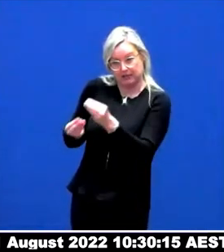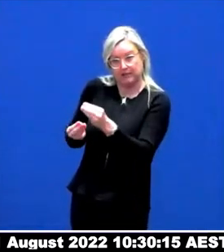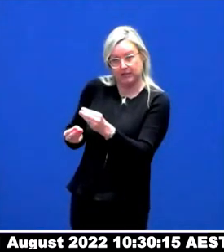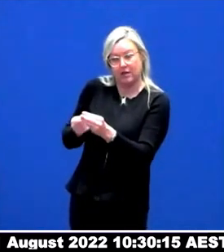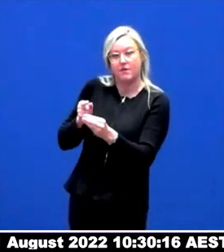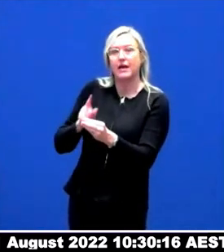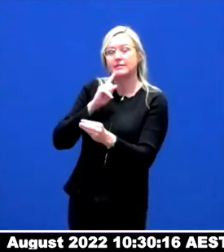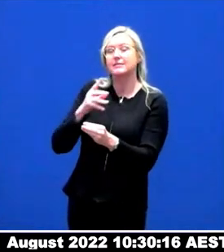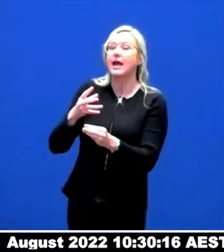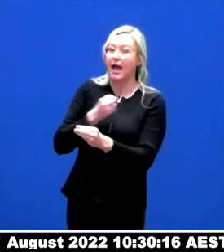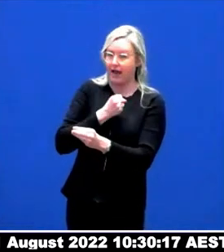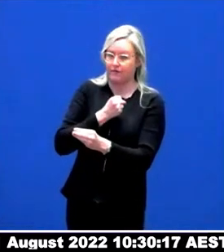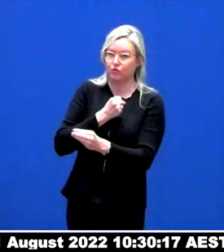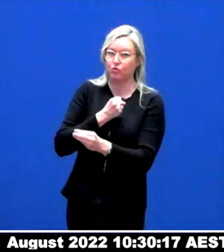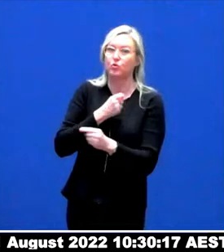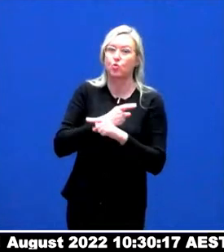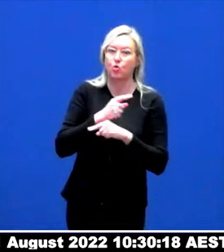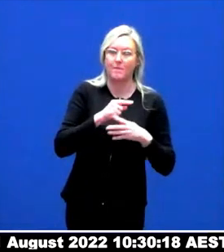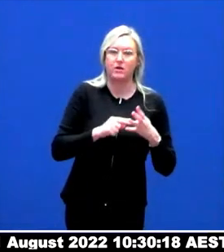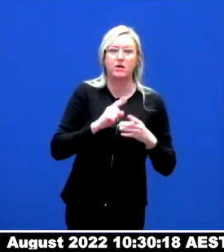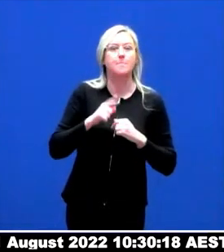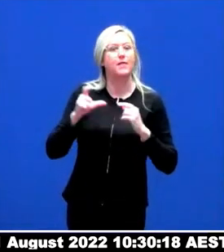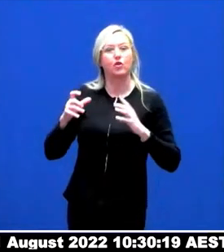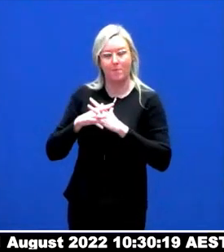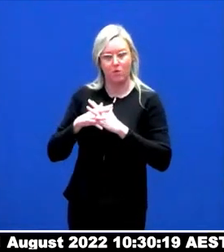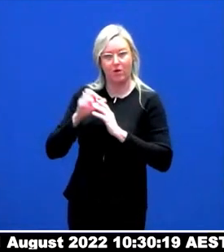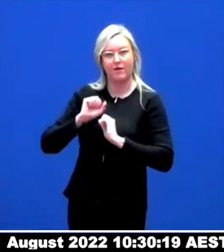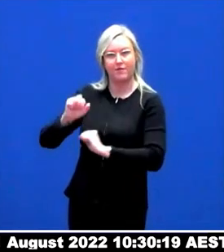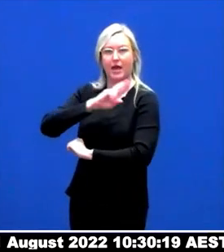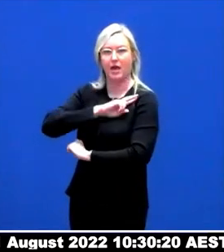It's not the Commonwealth's role under the Agreement to determine the effectiveness or